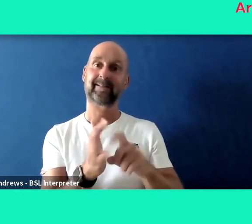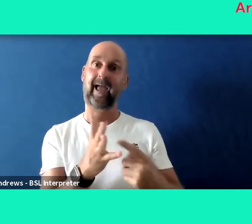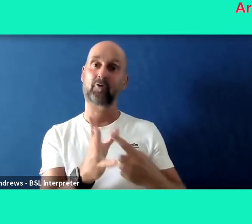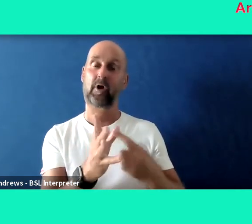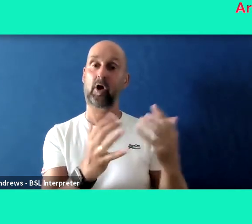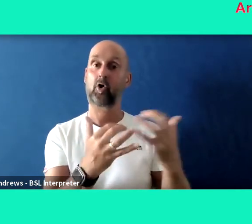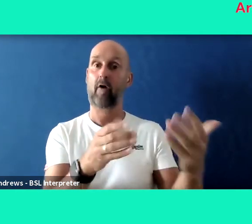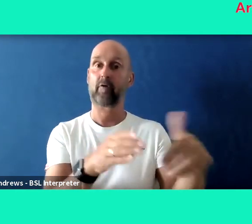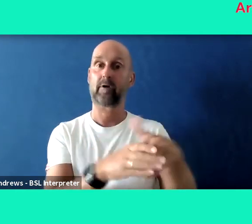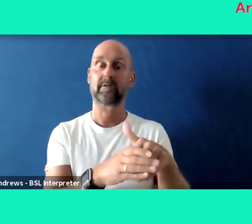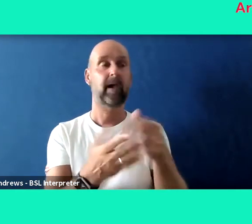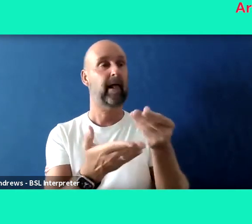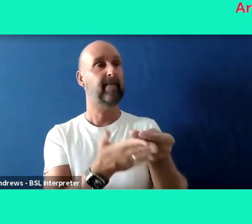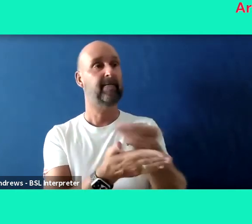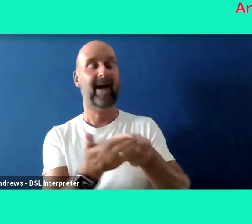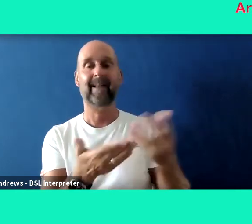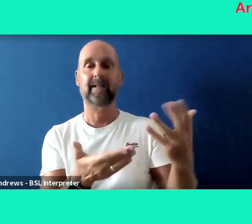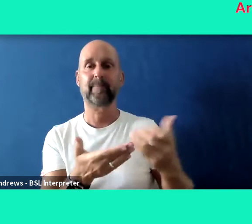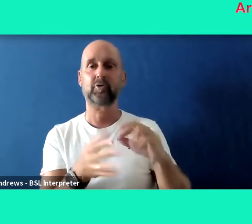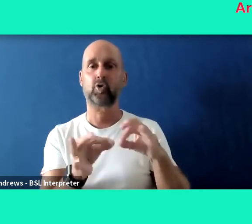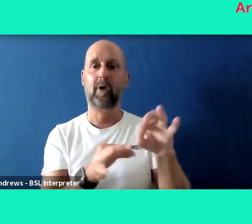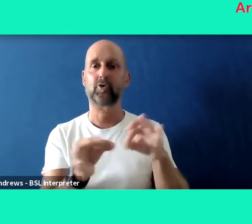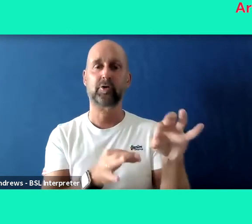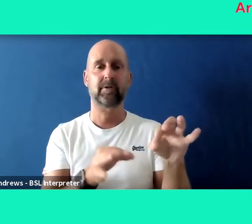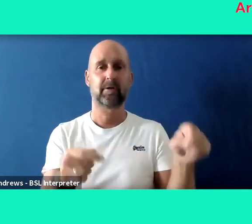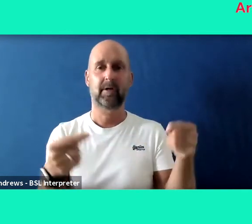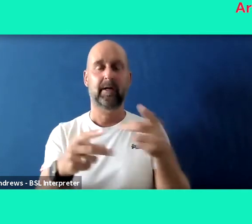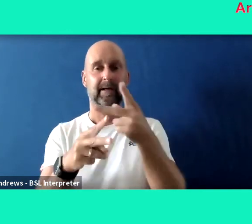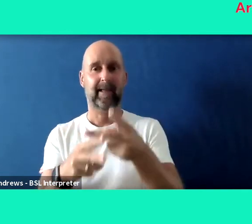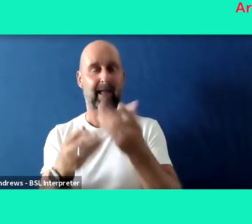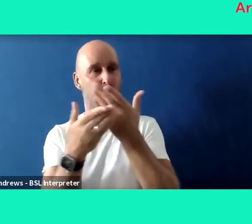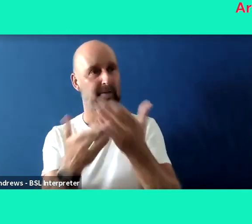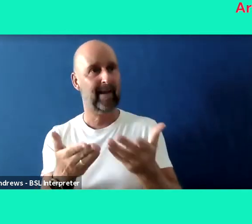finances and business strategies are at odds with care, respect, reciprocity.